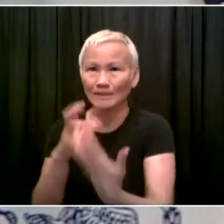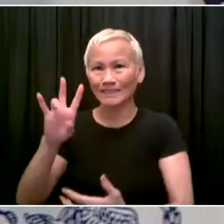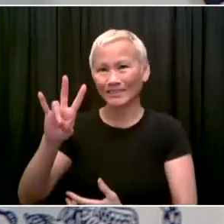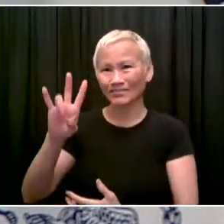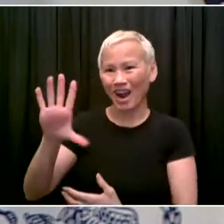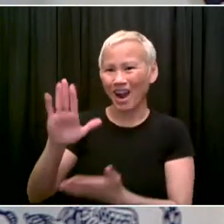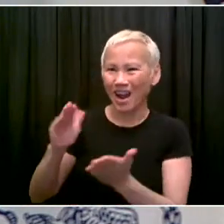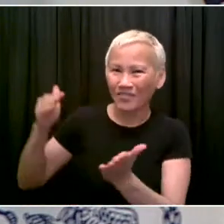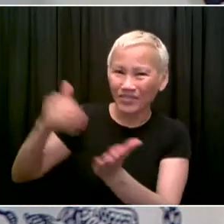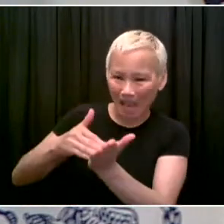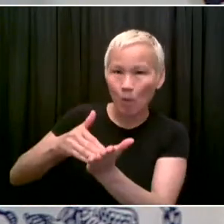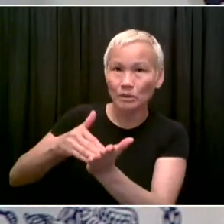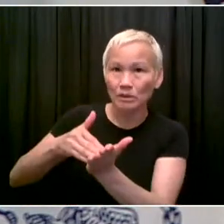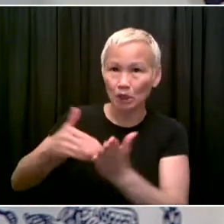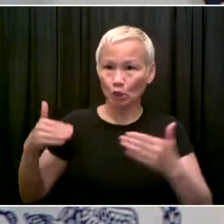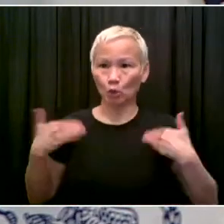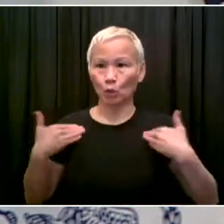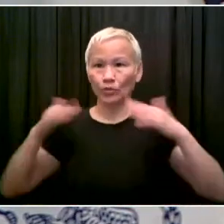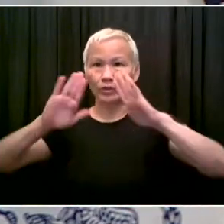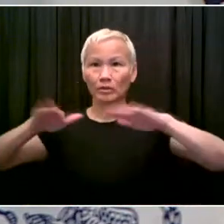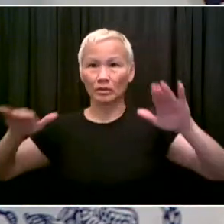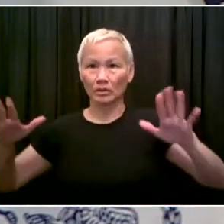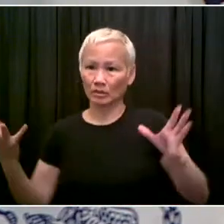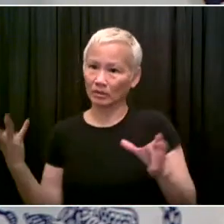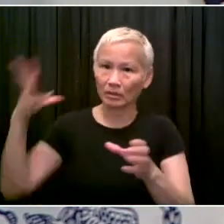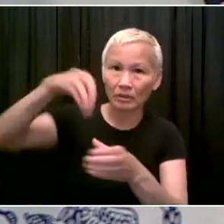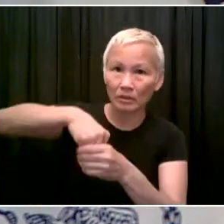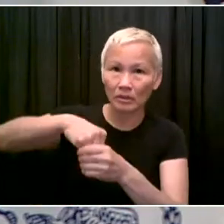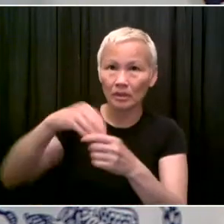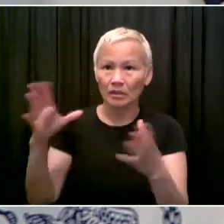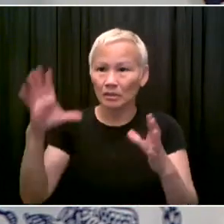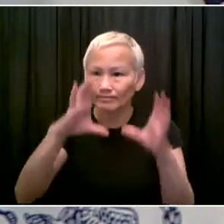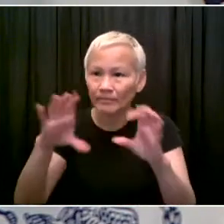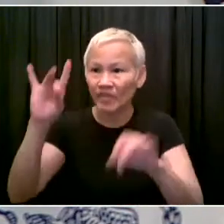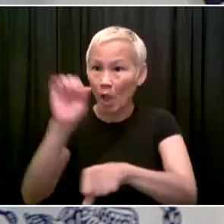TO SAY THIS YEAR WE ARE MATCHING OUR ALLM-TIE HIGH OF 75,000